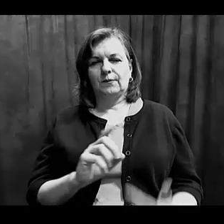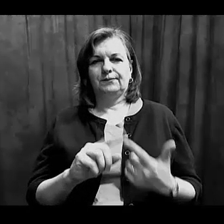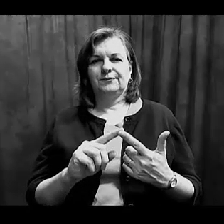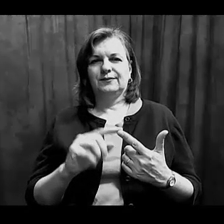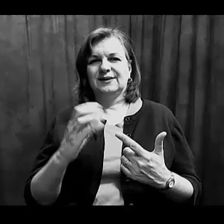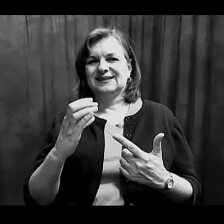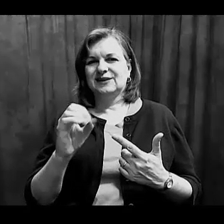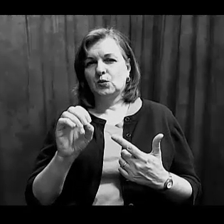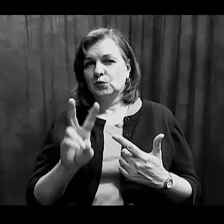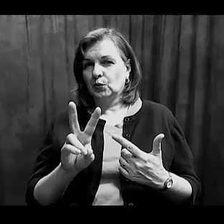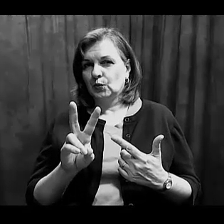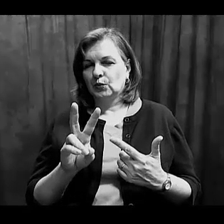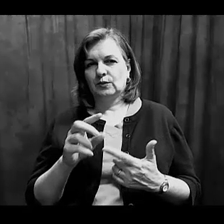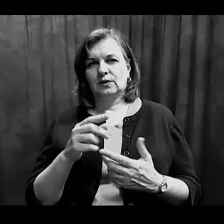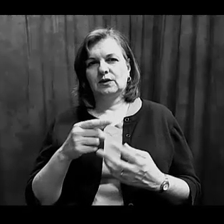CO2